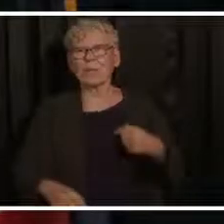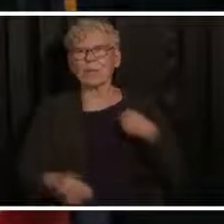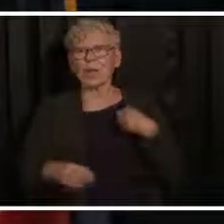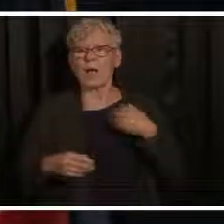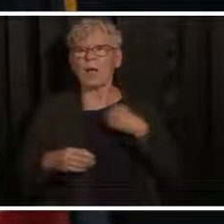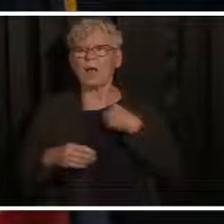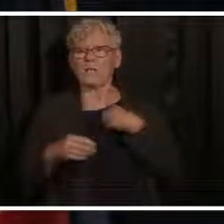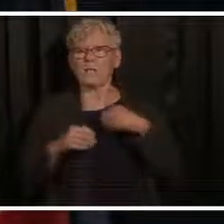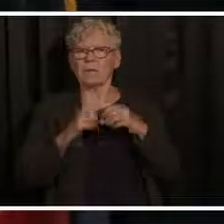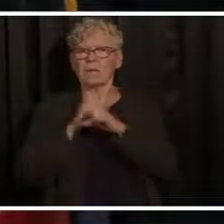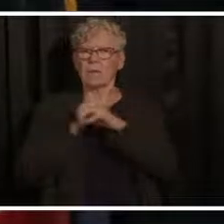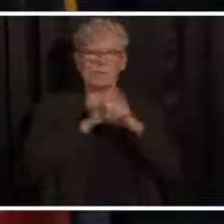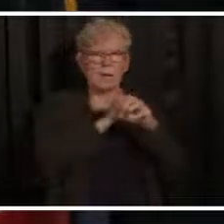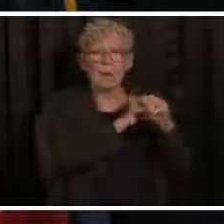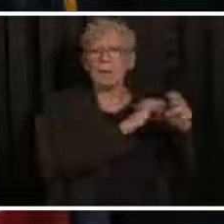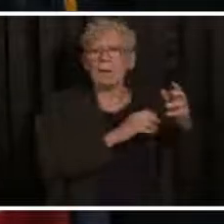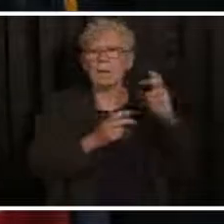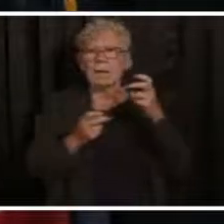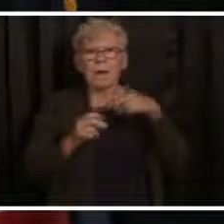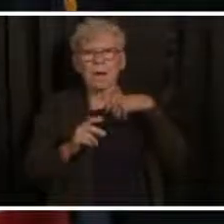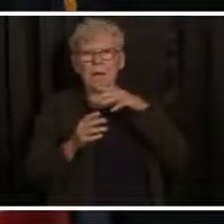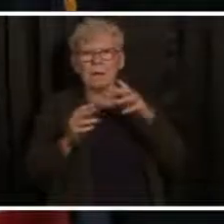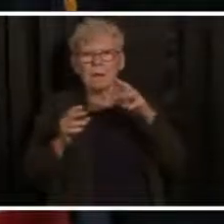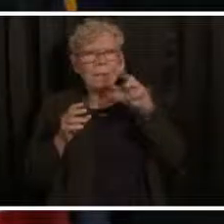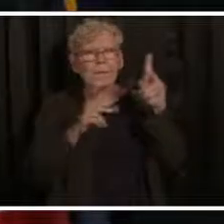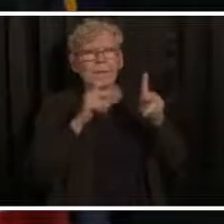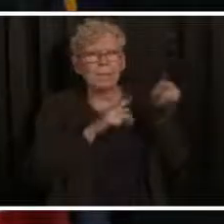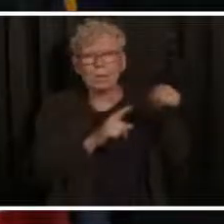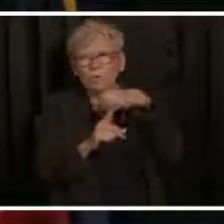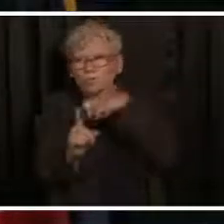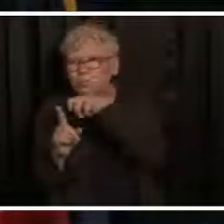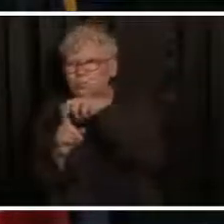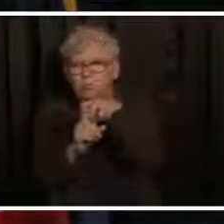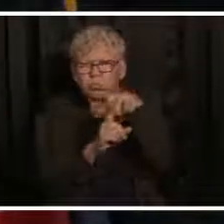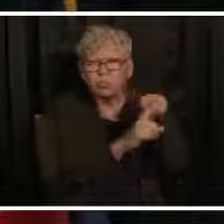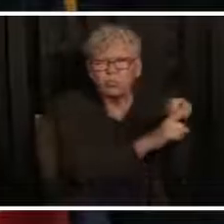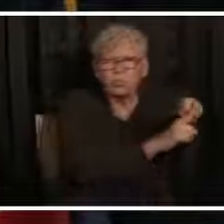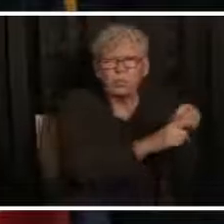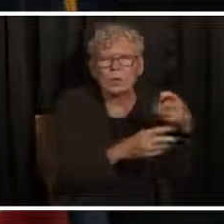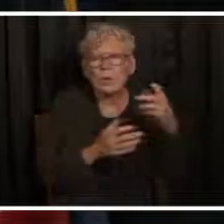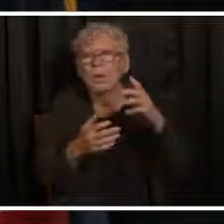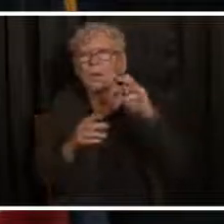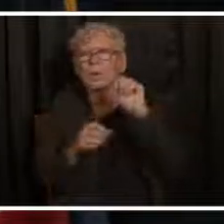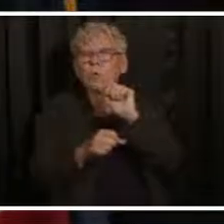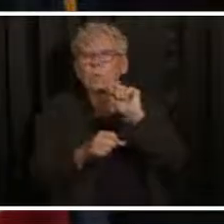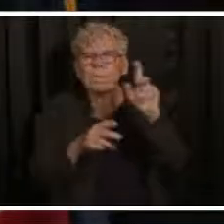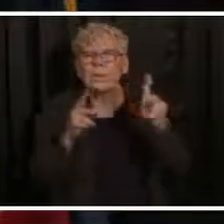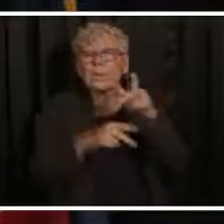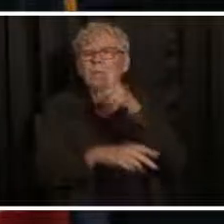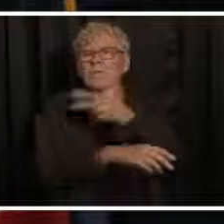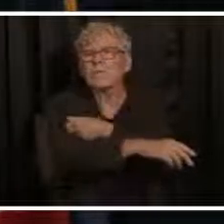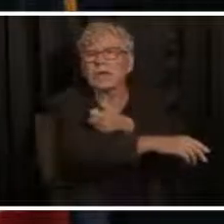vaccinated. We're bringing vaccines to workplaces, partnering with businesses, phone calls, texts, billboards.